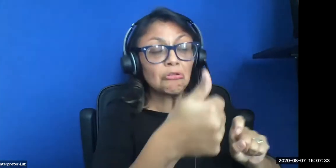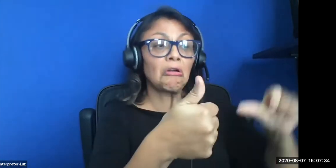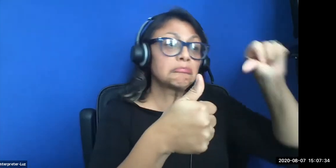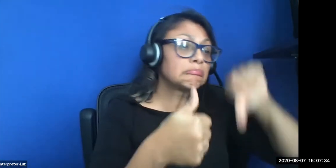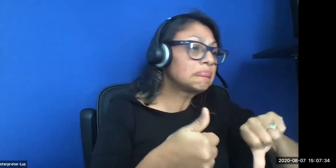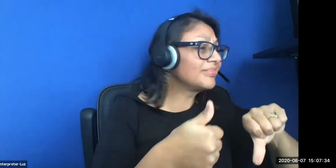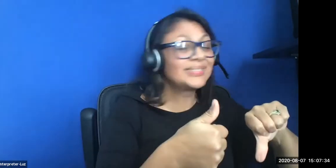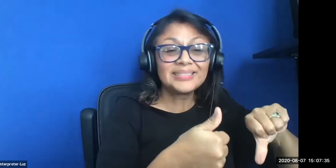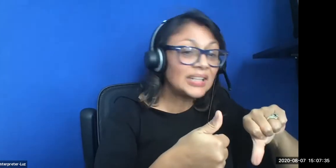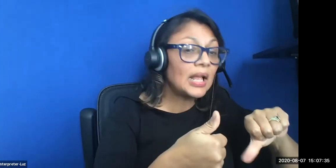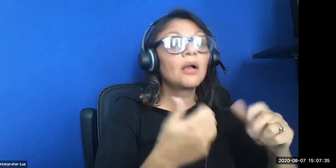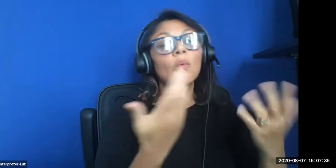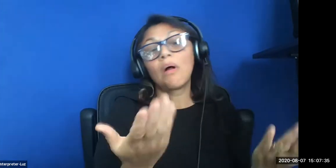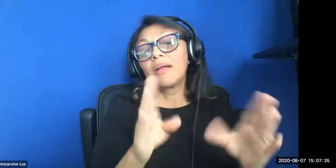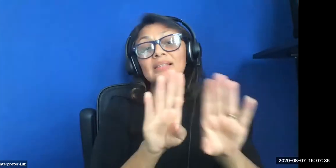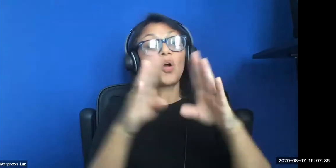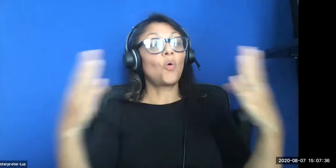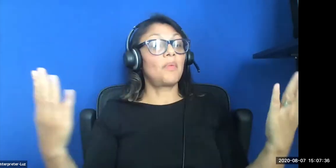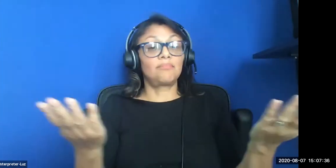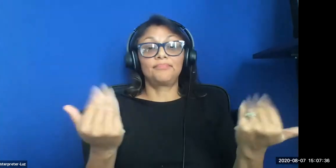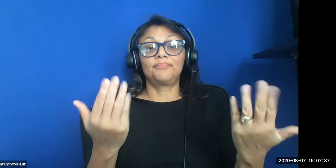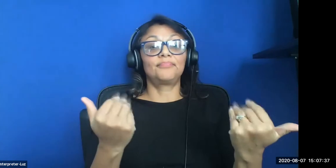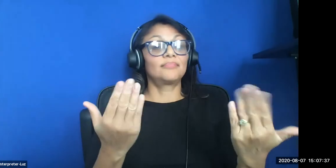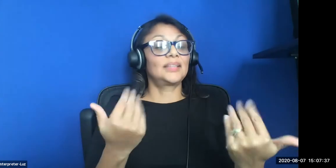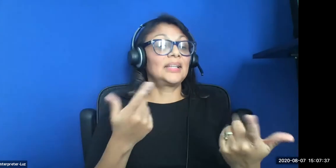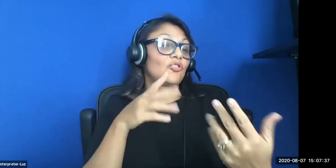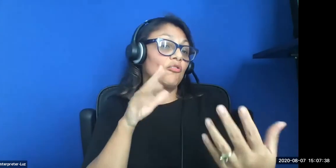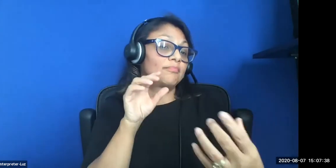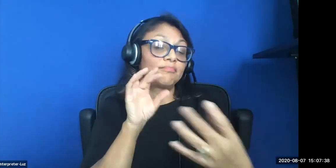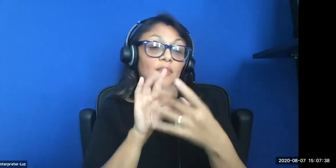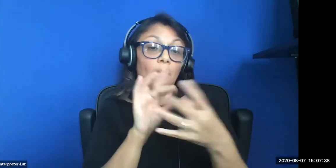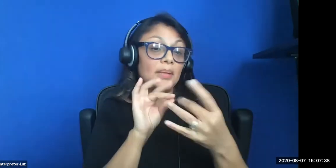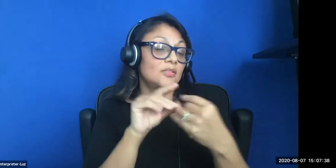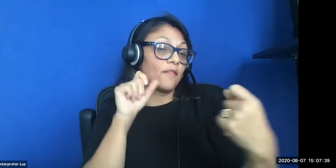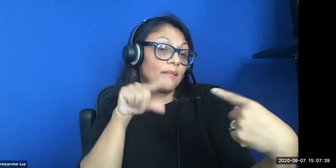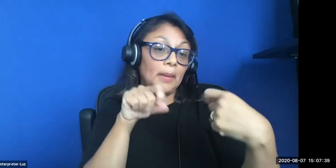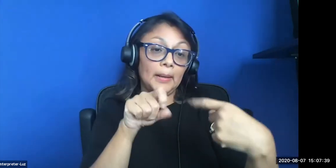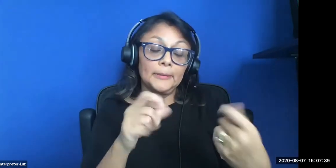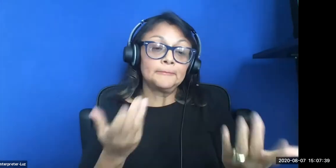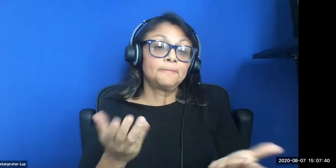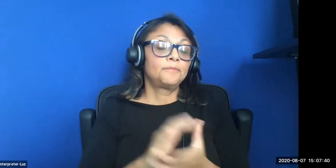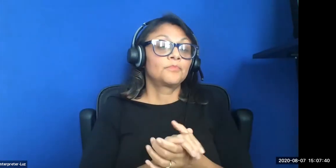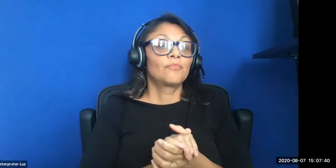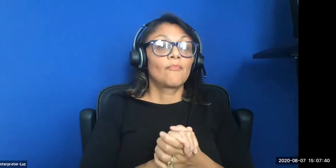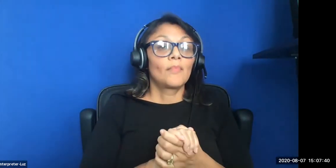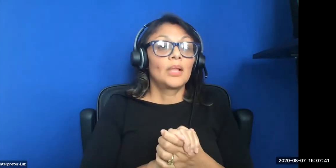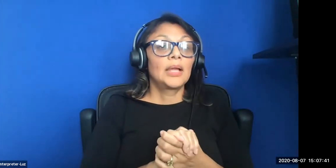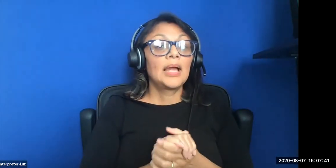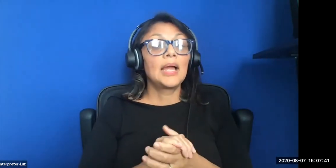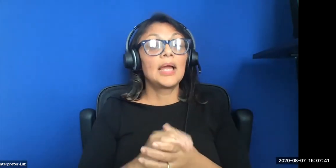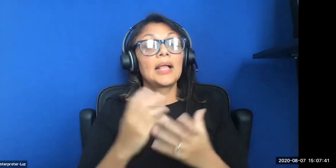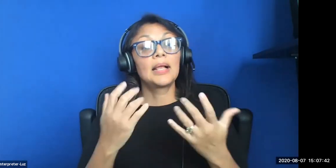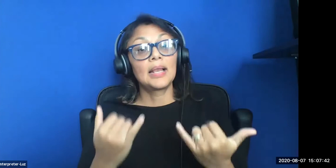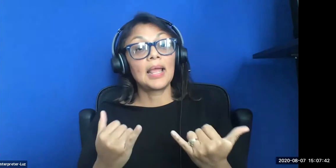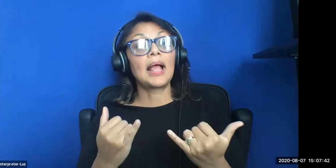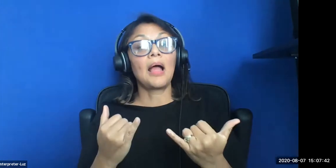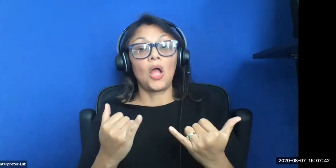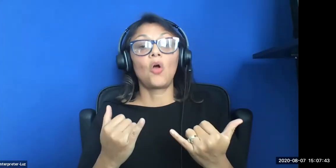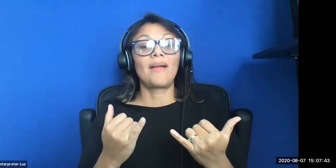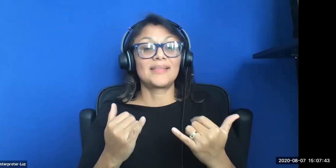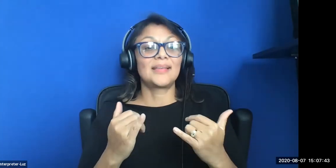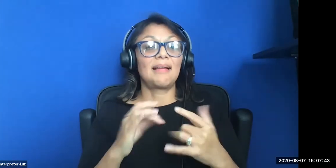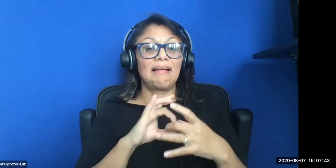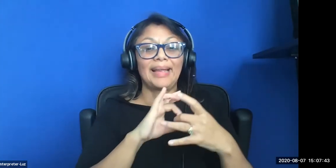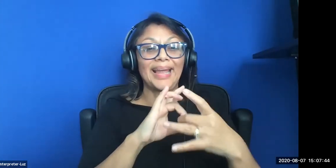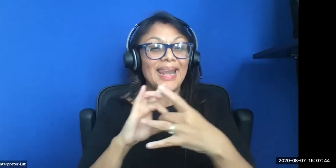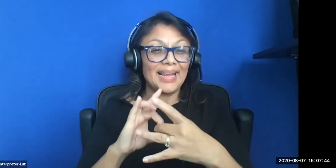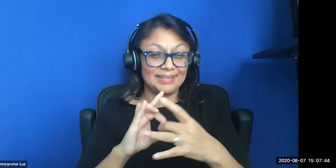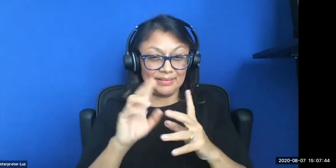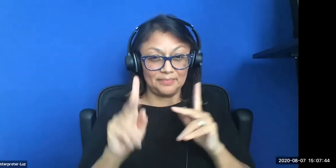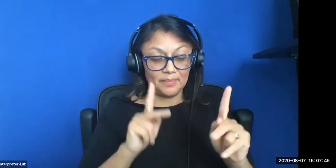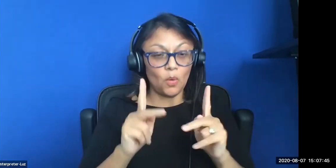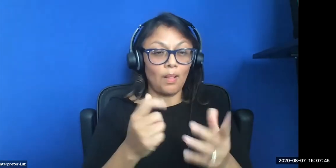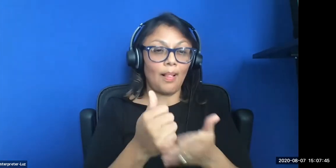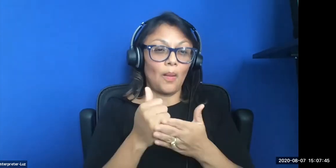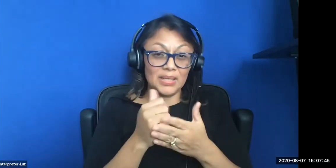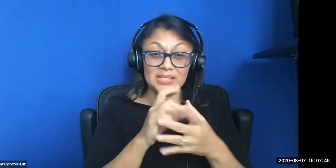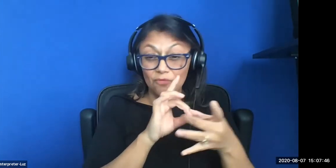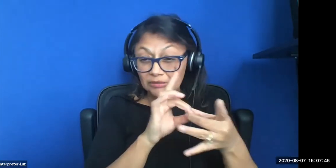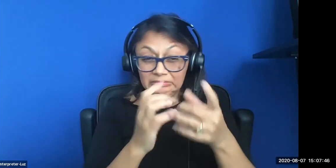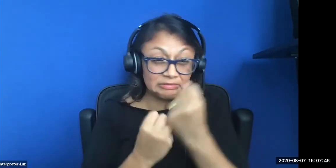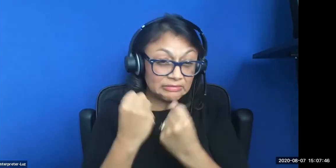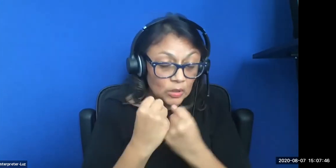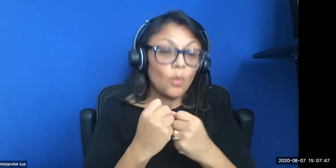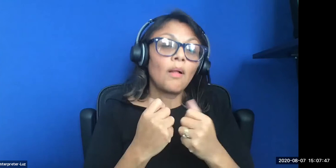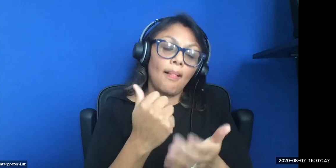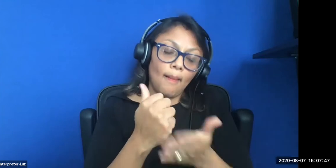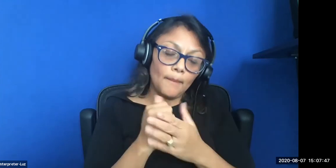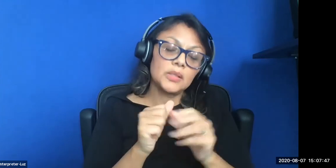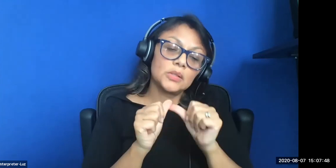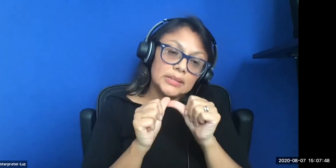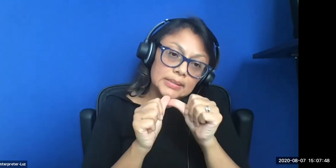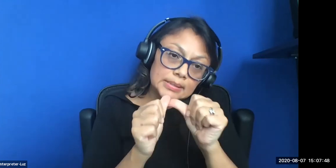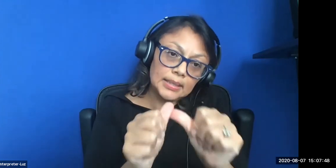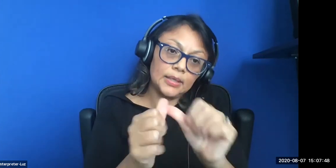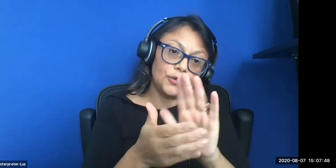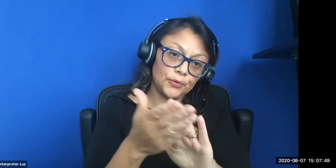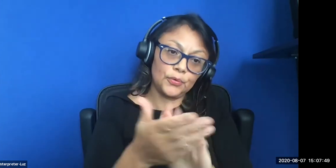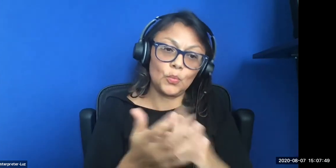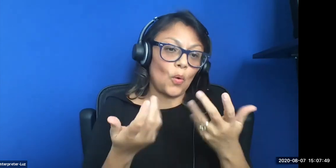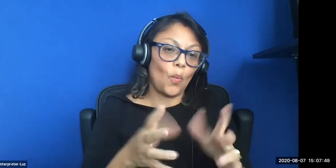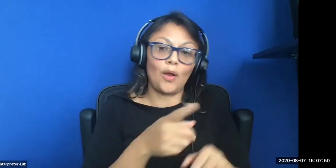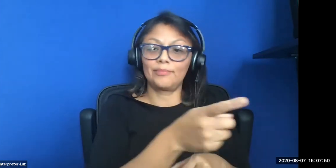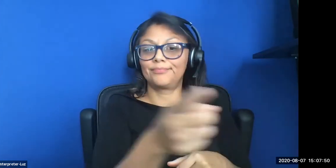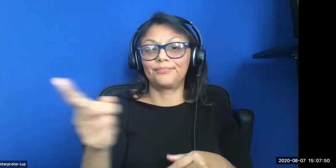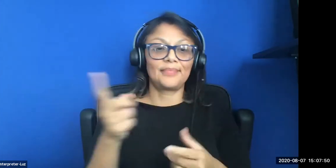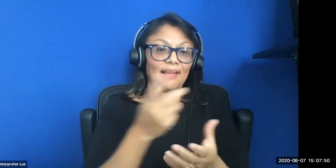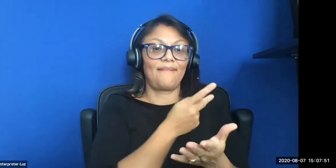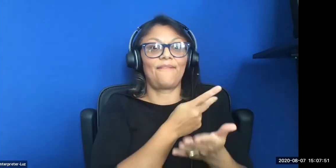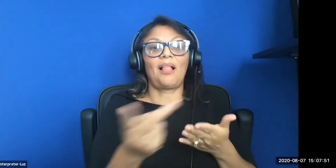Channelle Charest: Those doors are always open as well. I think that that's, you know, like even more now being connected community is going to allow us to move through this a little bit easier when you when you don't have to try and fail on your own all the time because that gets exhausting as well.